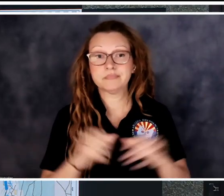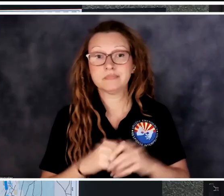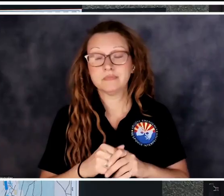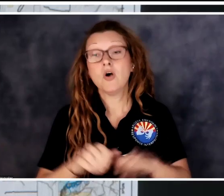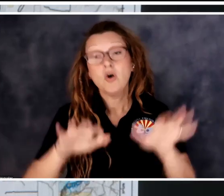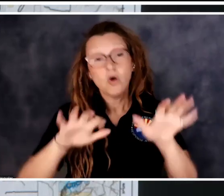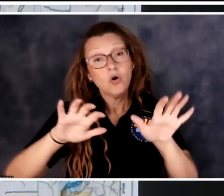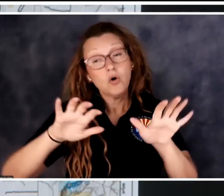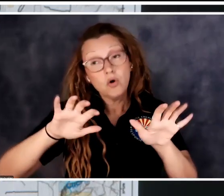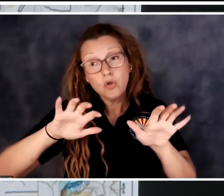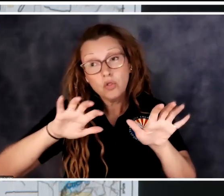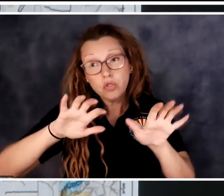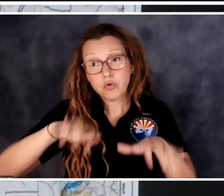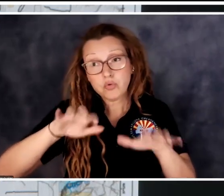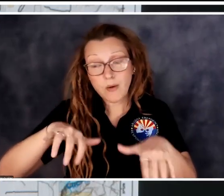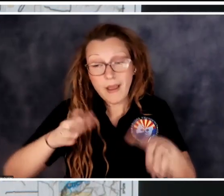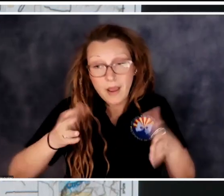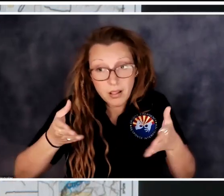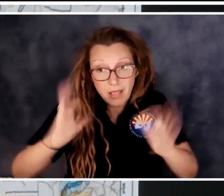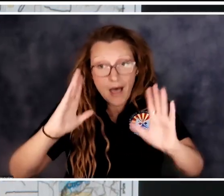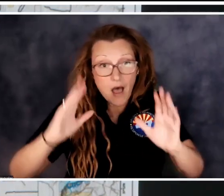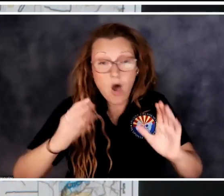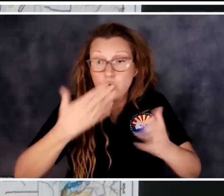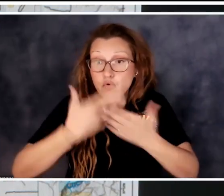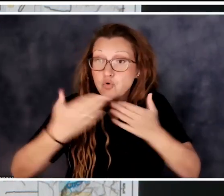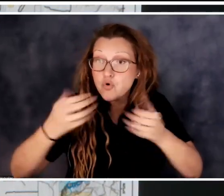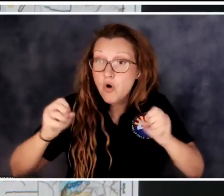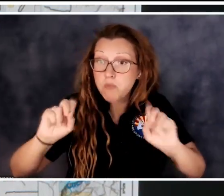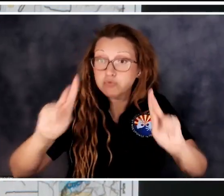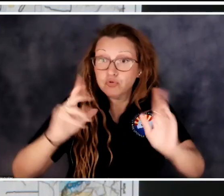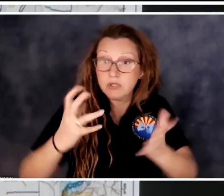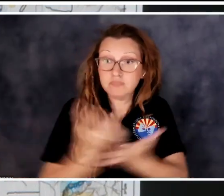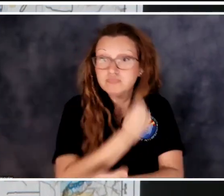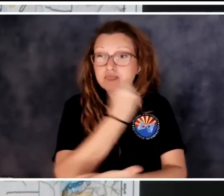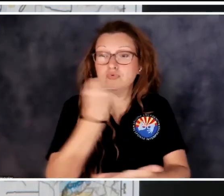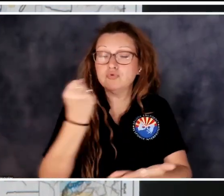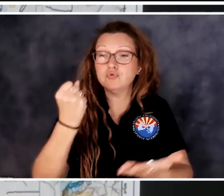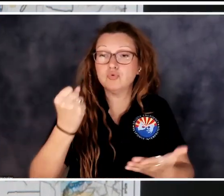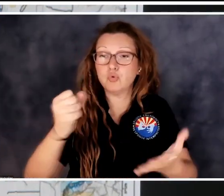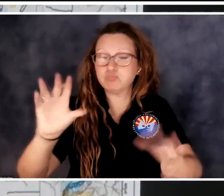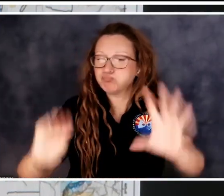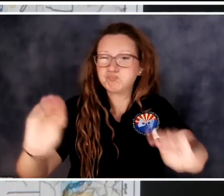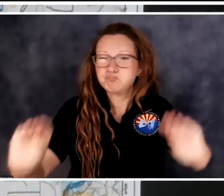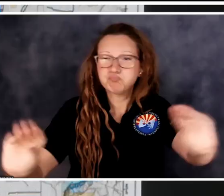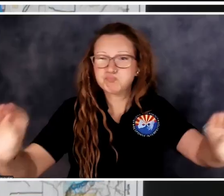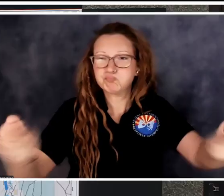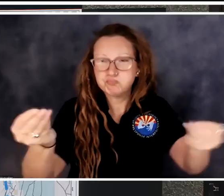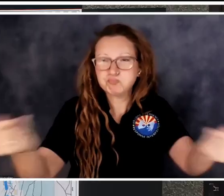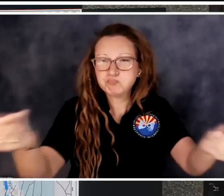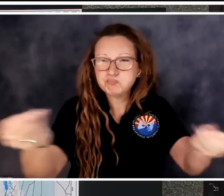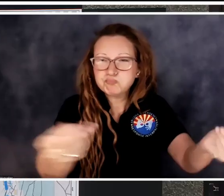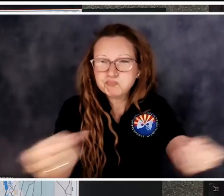And this does, the rain does give us an opportunity to go out there and mop up the fire.